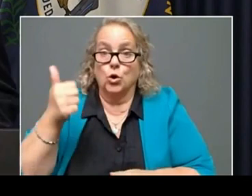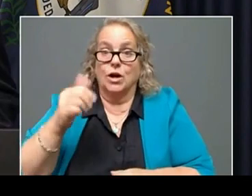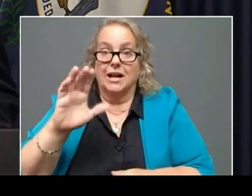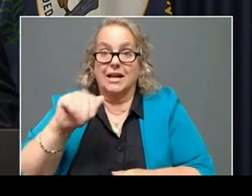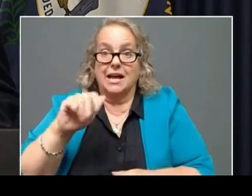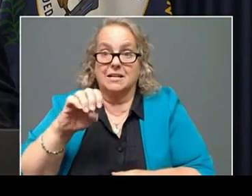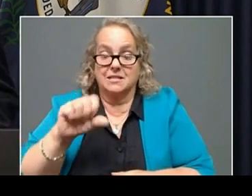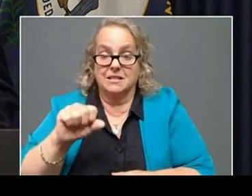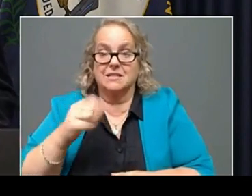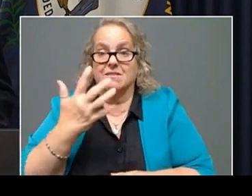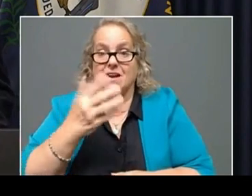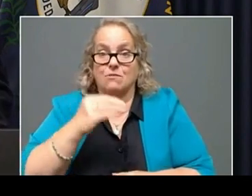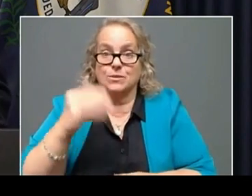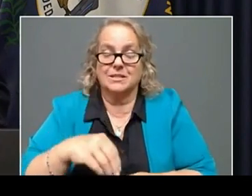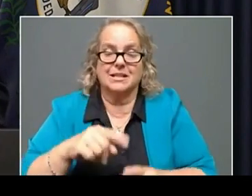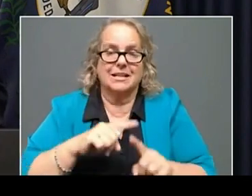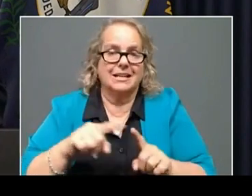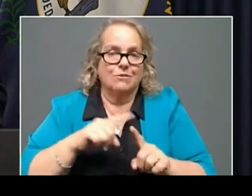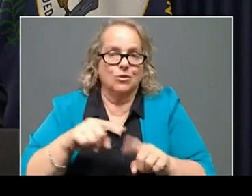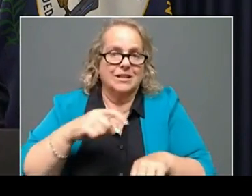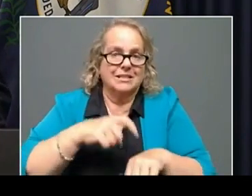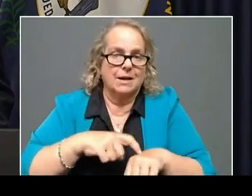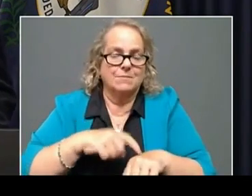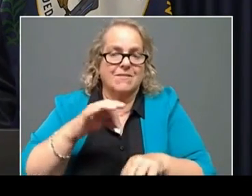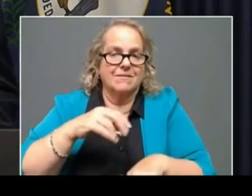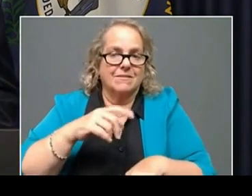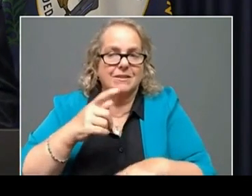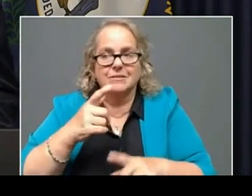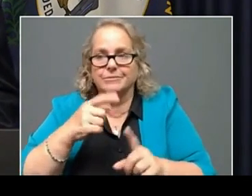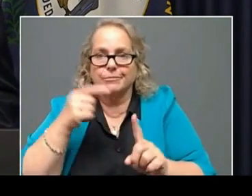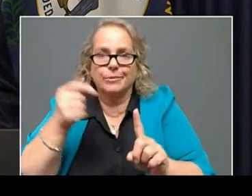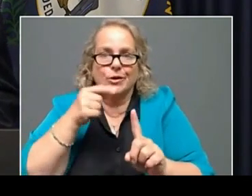different periods of time. We have significant hospital capacity right now.